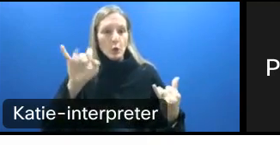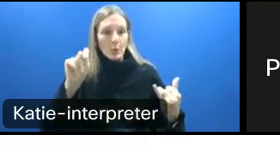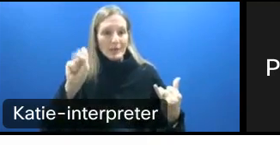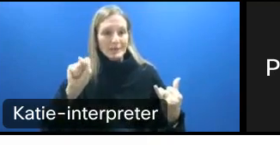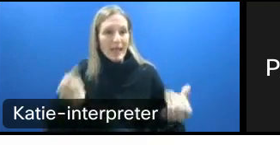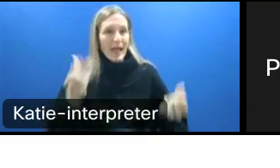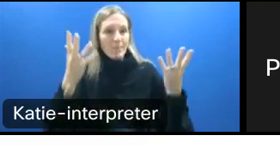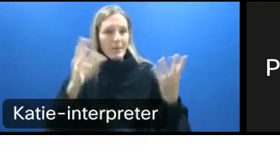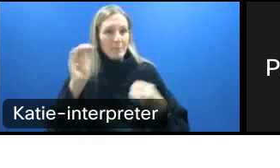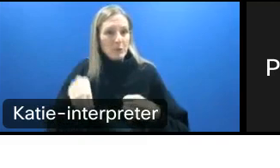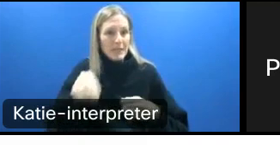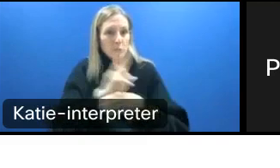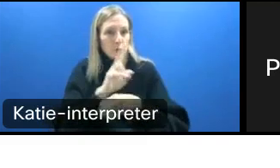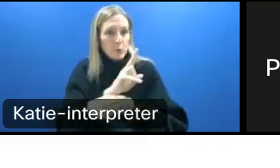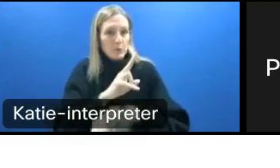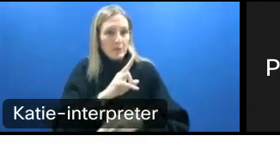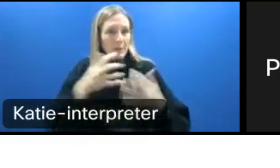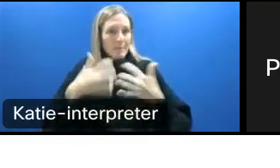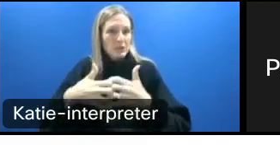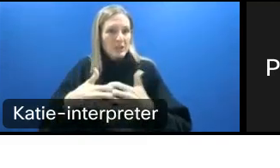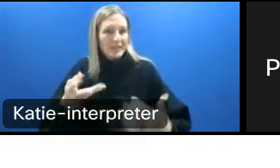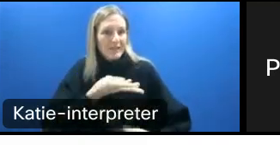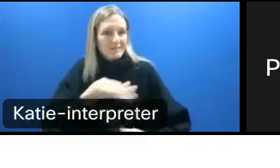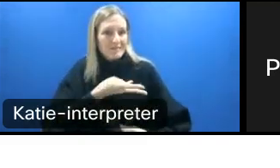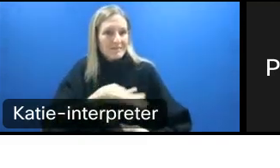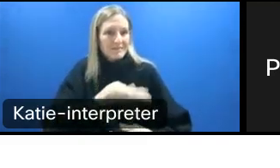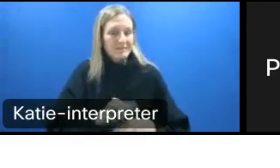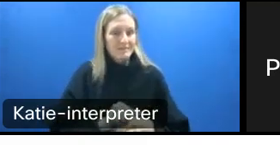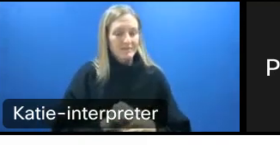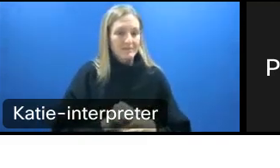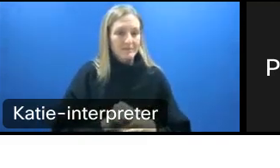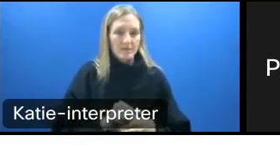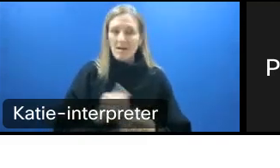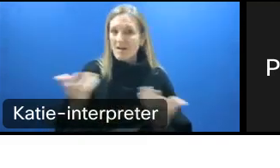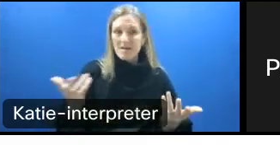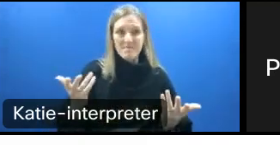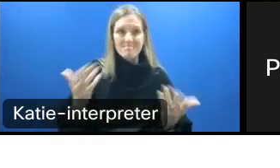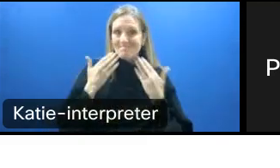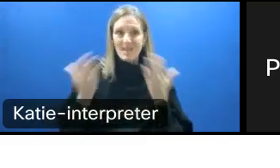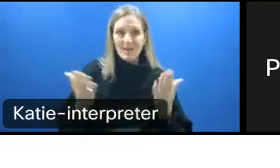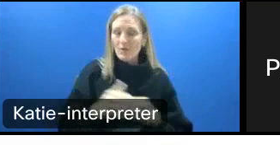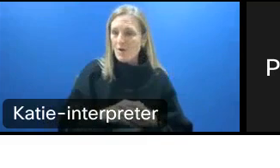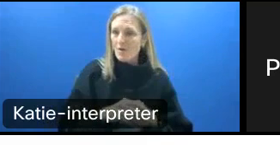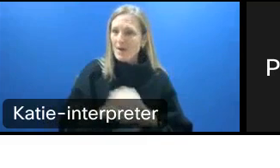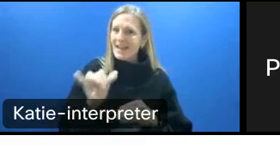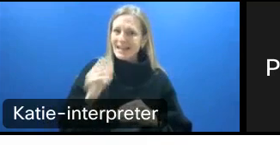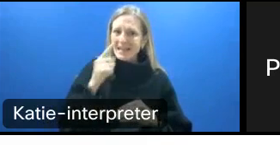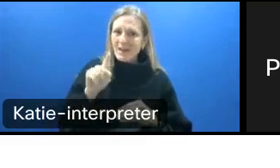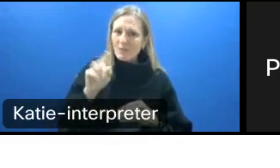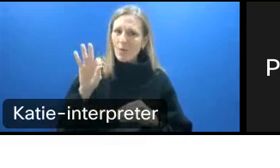I didn't know that we have that analysis deployed. I'm sorry I went back to Florida for a quick meeting.